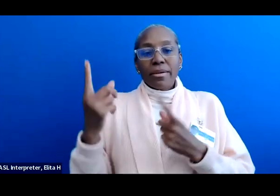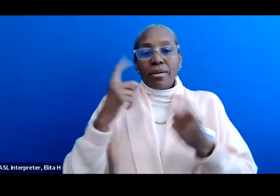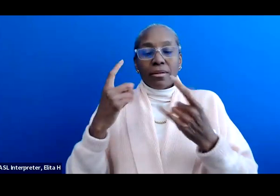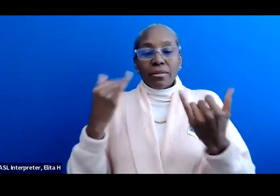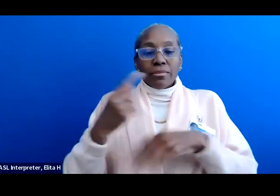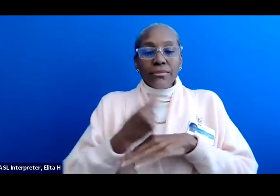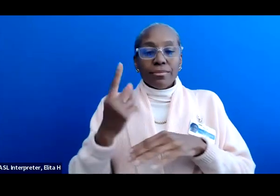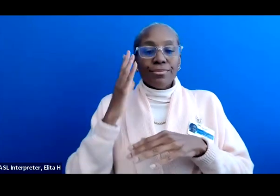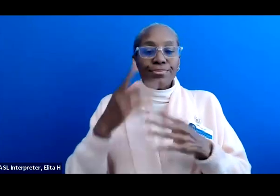So we'll get right to them.